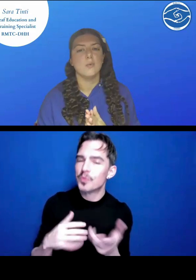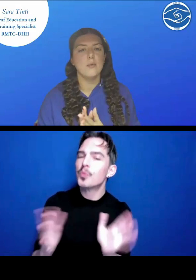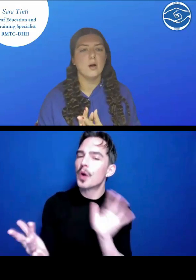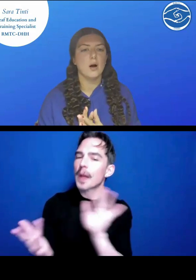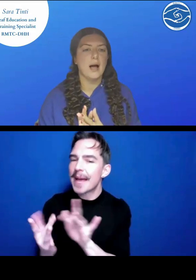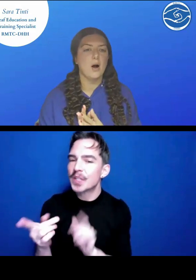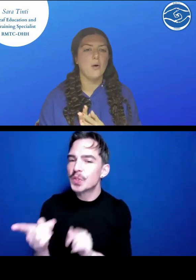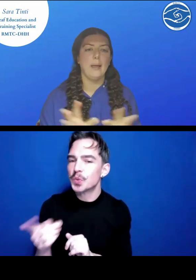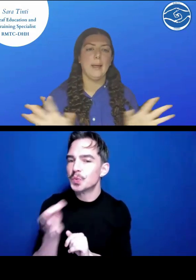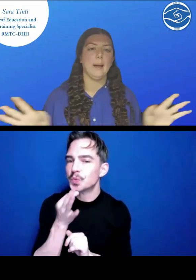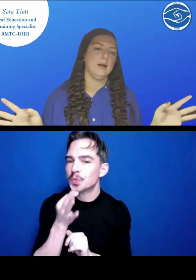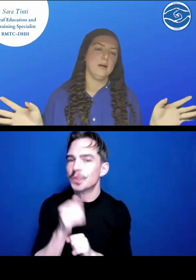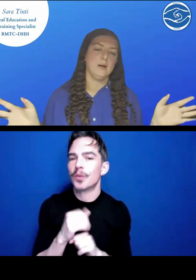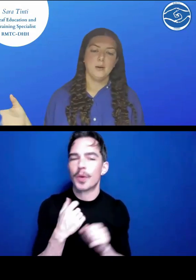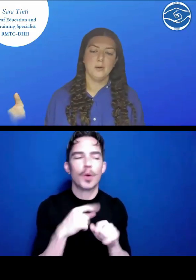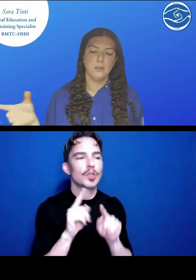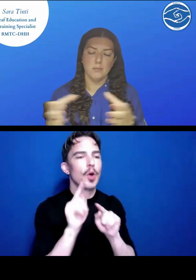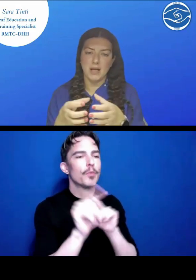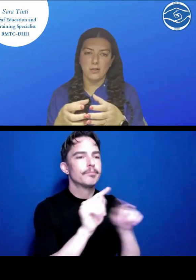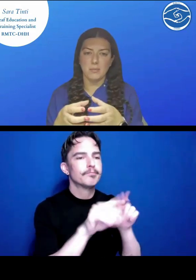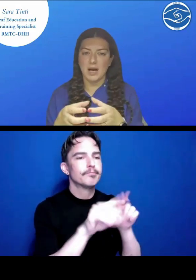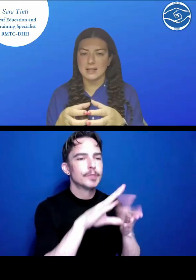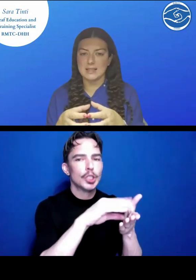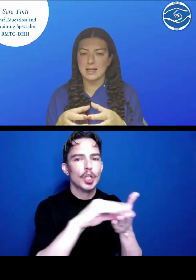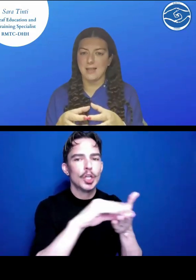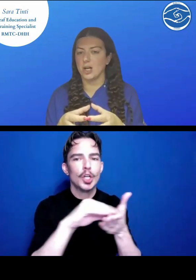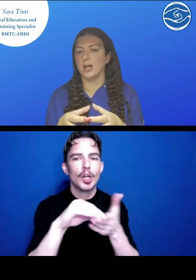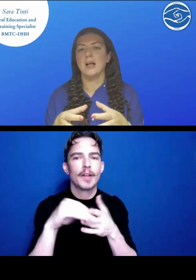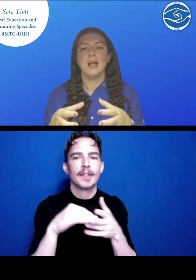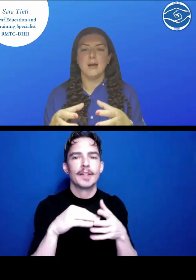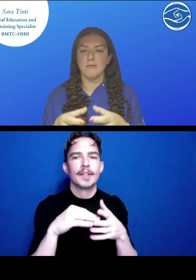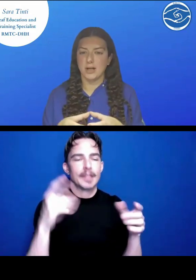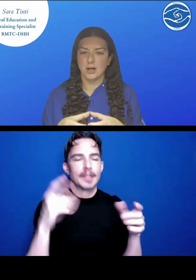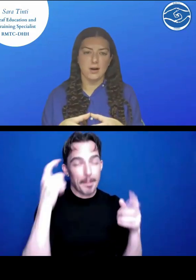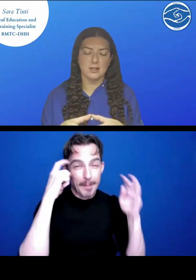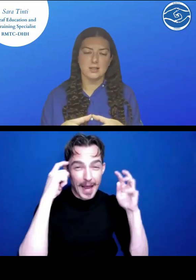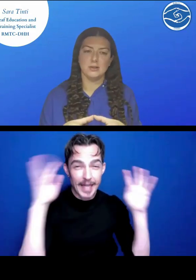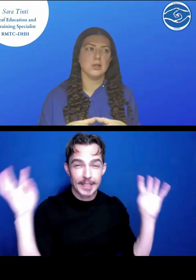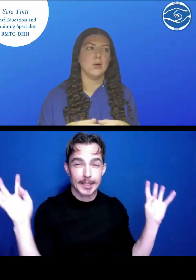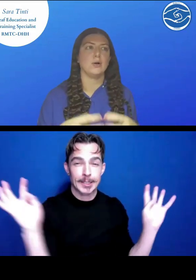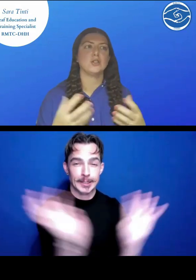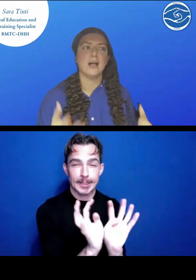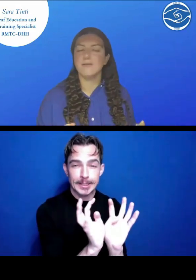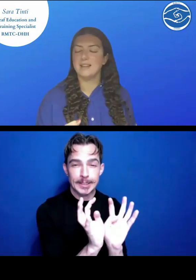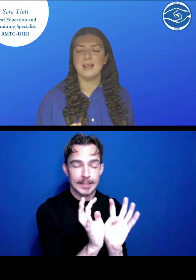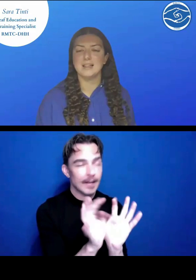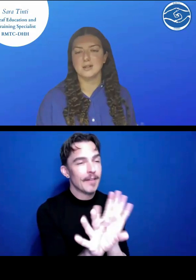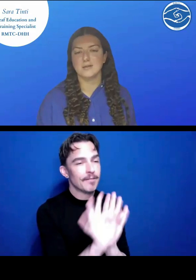So we will go out and meld the minds together and figure out a solution or try and find the